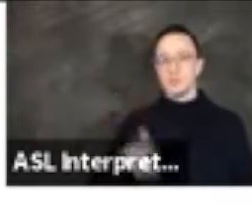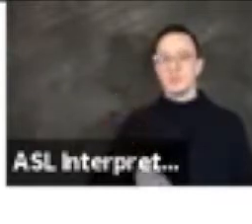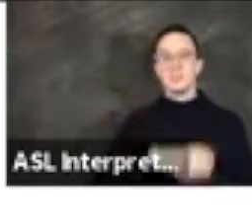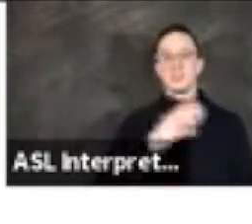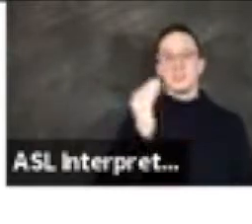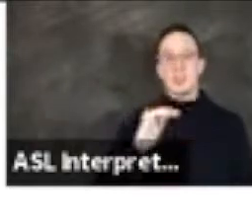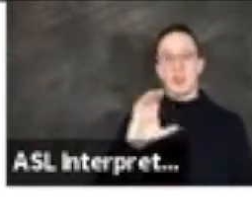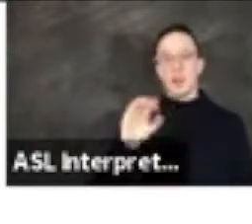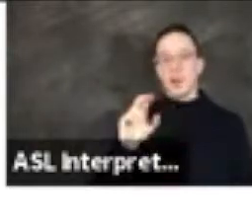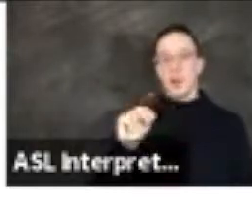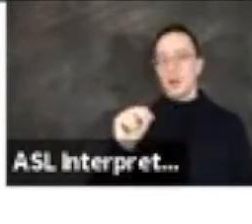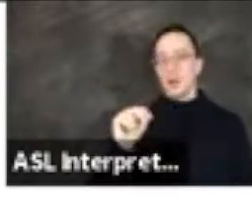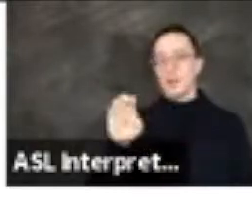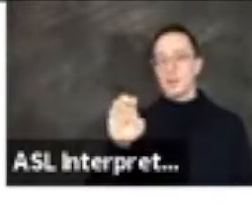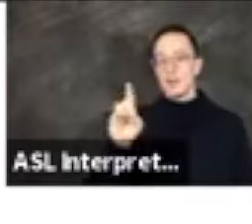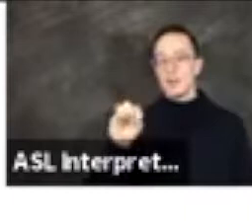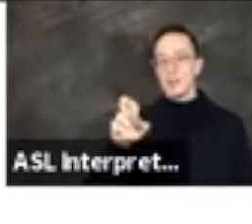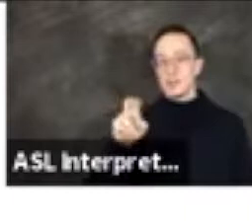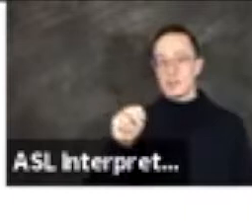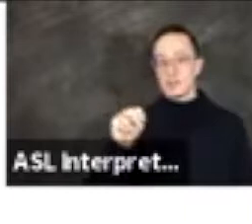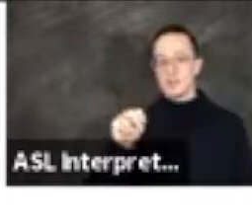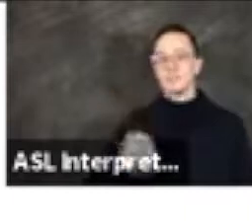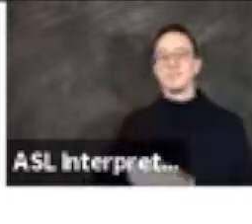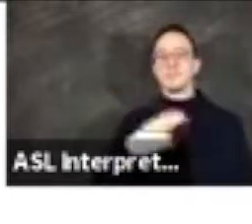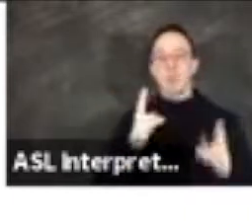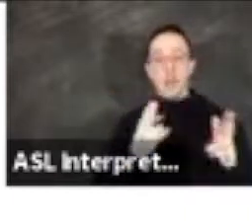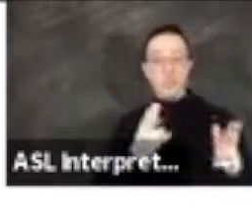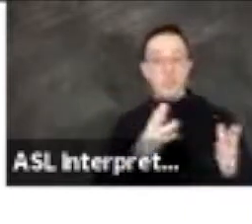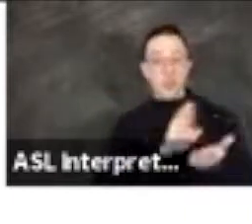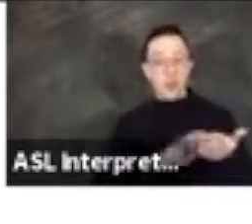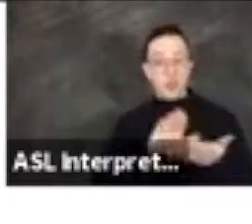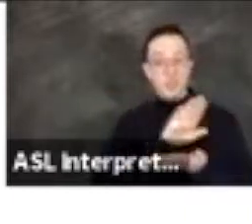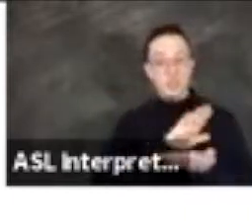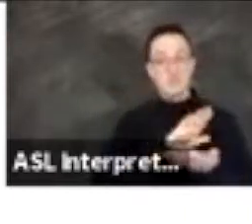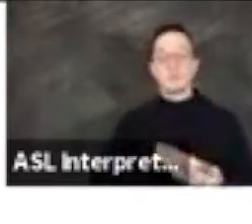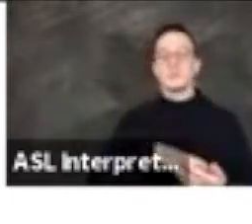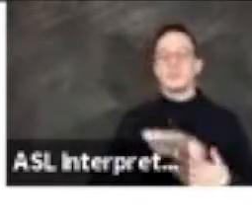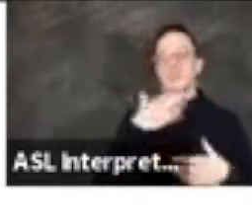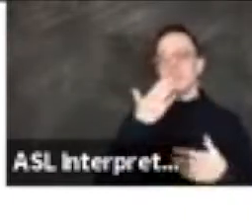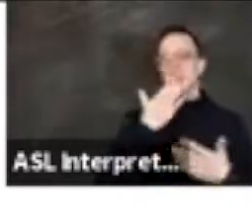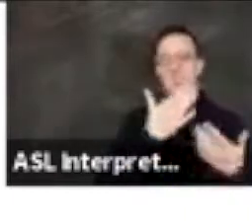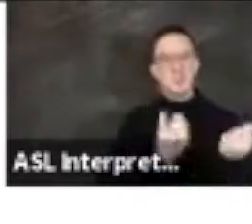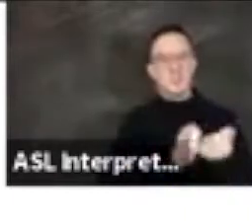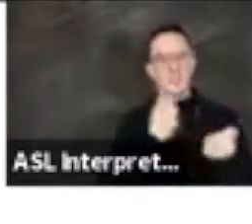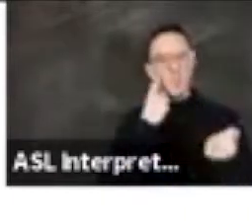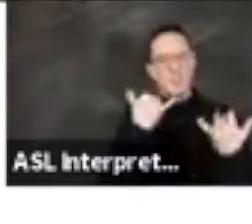PARTNERS AT HUNTER COLLEGE AND HUNTER DANCE DEPARTMENT. WHO WE THANK FOR THEIR SUPPORT IN THIS YEAR'S ORIGINAL I TERATION OF THIS SYMPOSIUM,